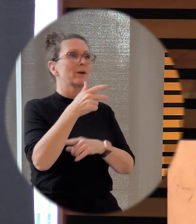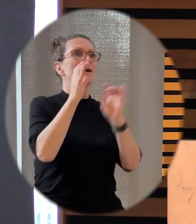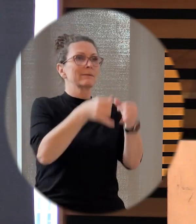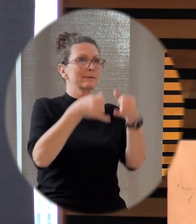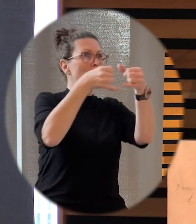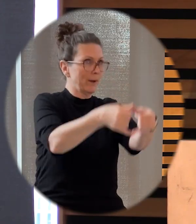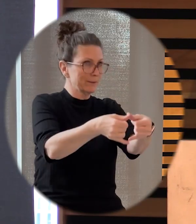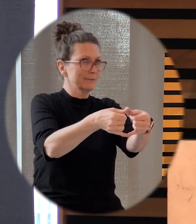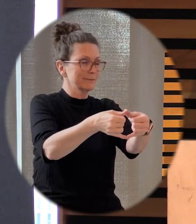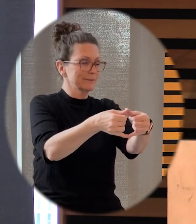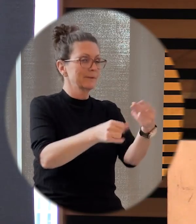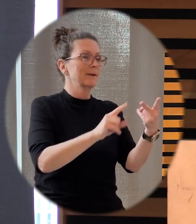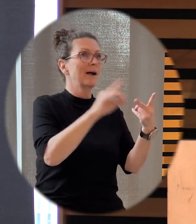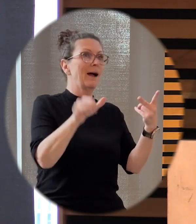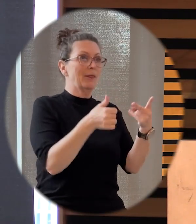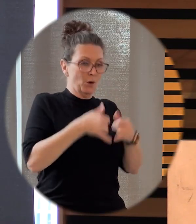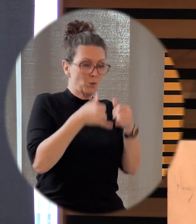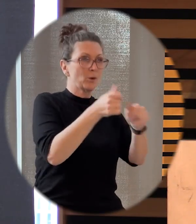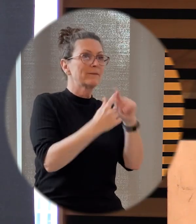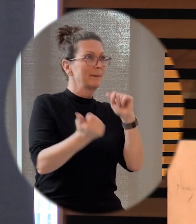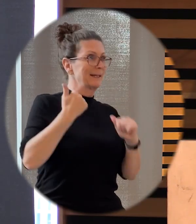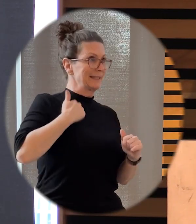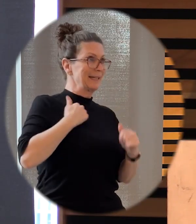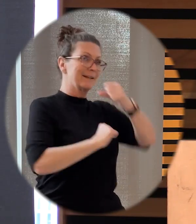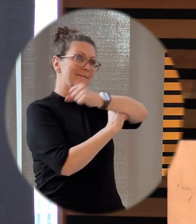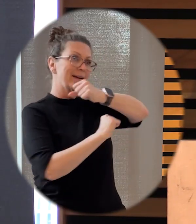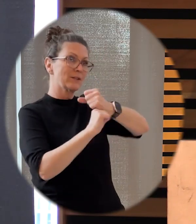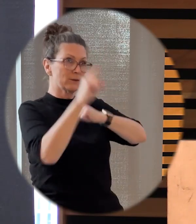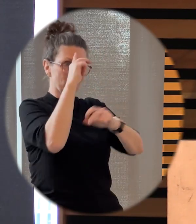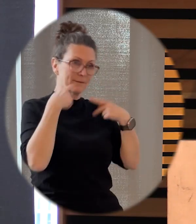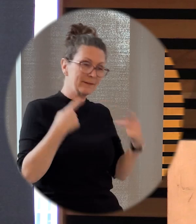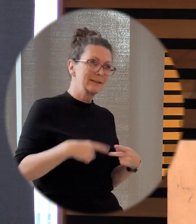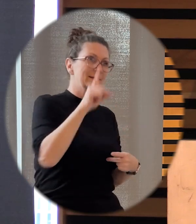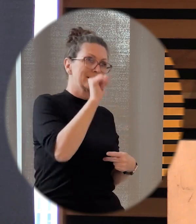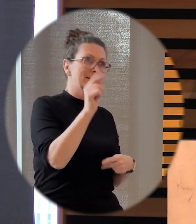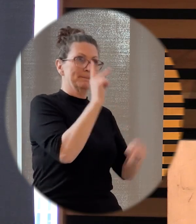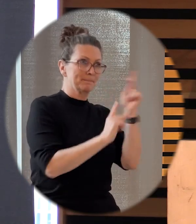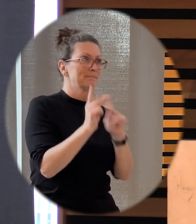Honourable Vim Kochhar Award from the Canadian Foundation for Physically Disabled Persons for